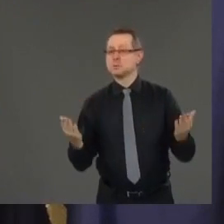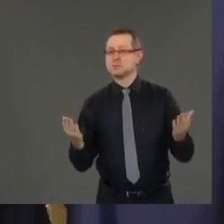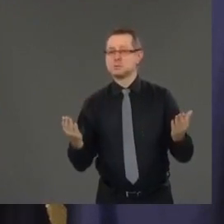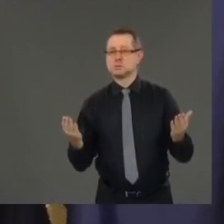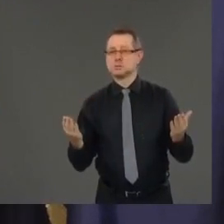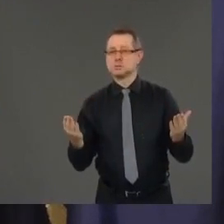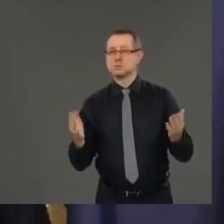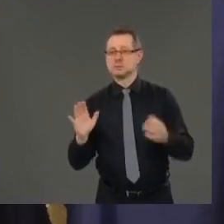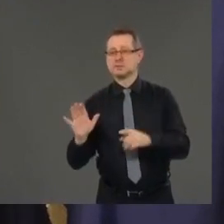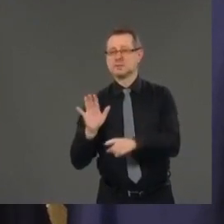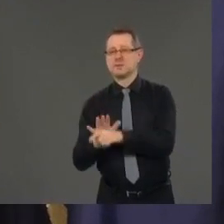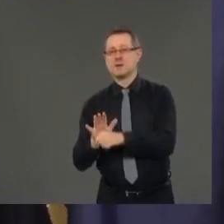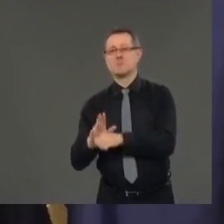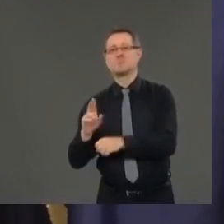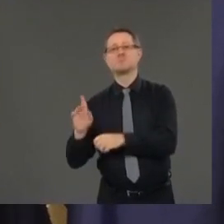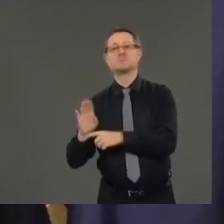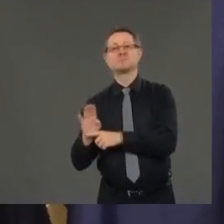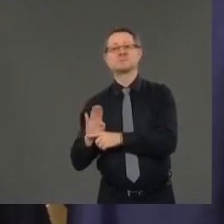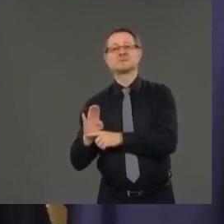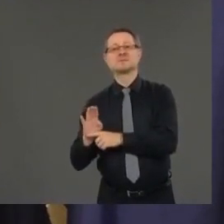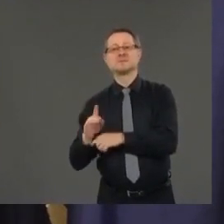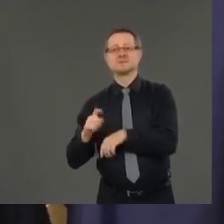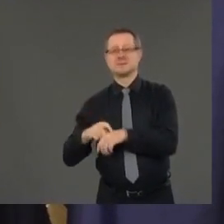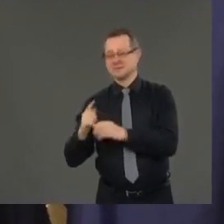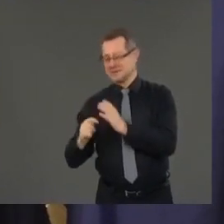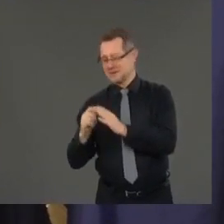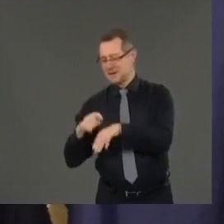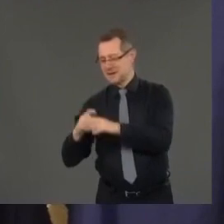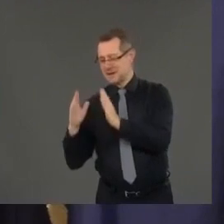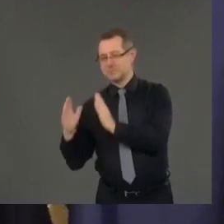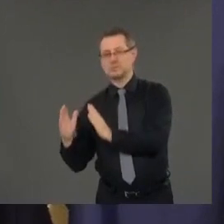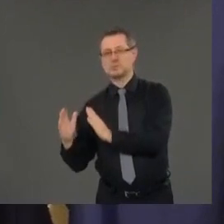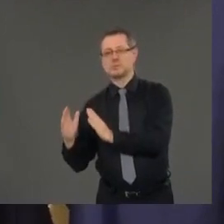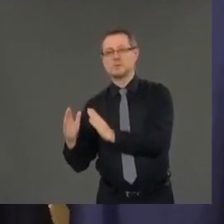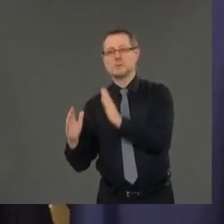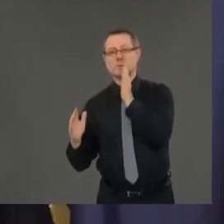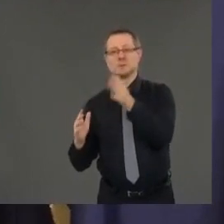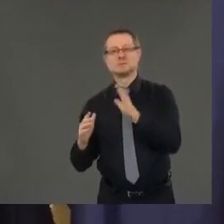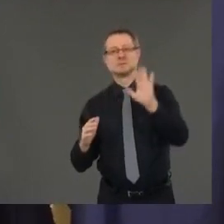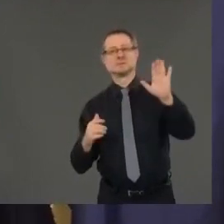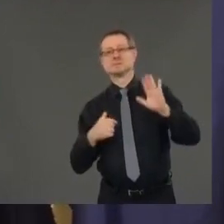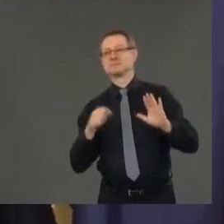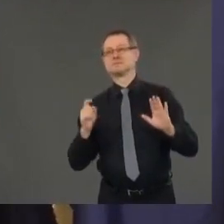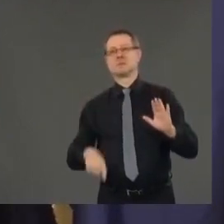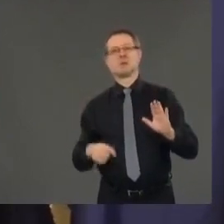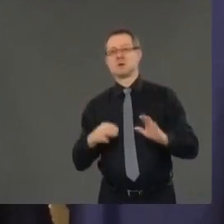TESTS. AND THEY ARE. COME FLU SEASON, THAT'S THEIR BUSY SEASON.